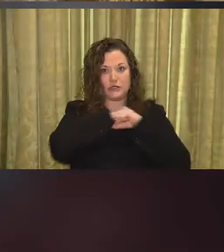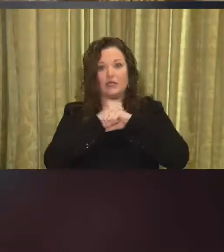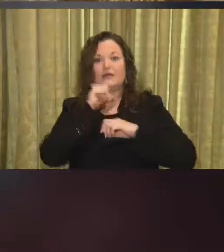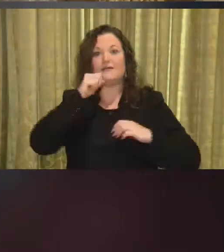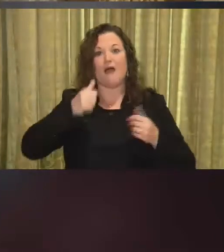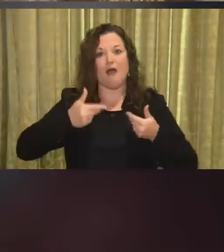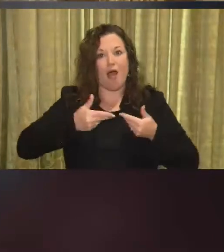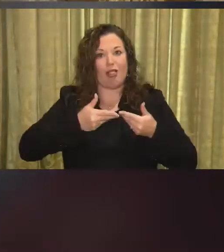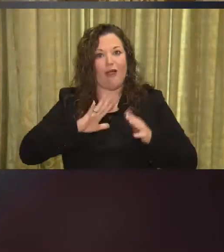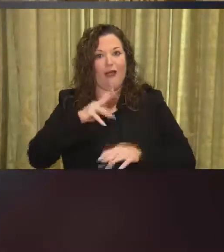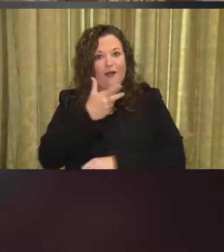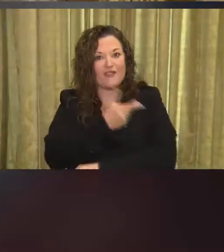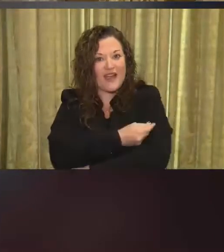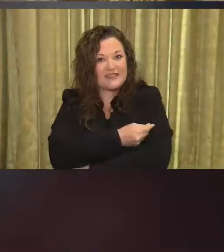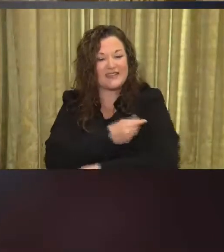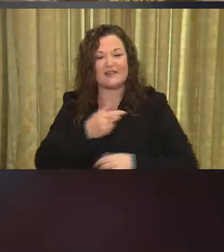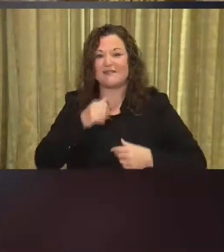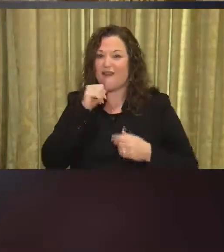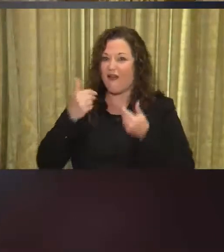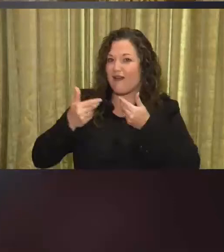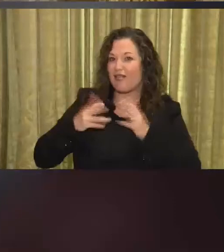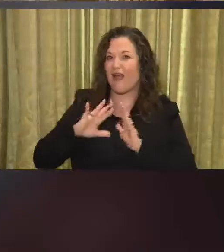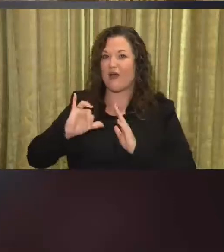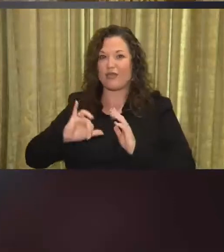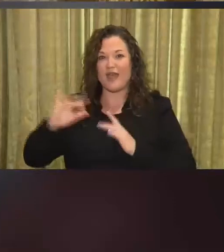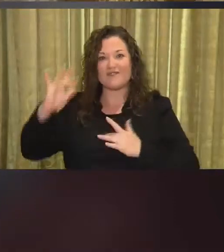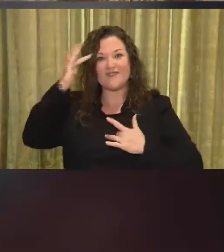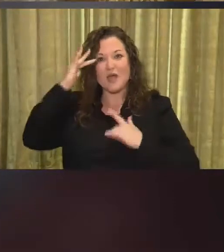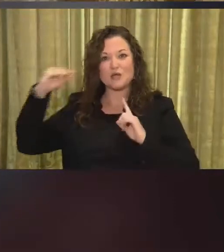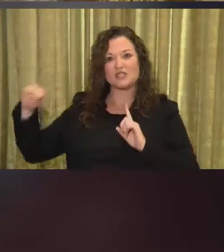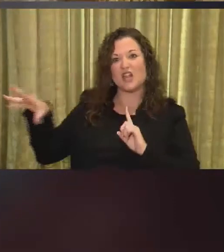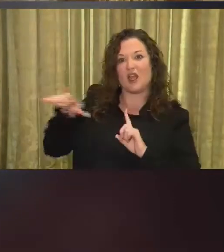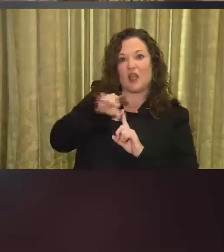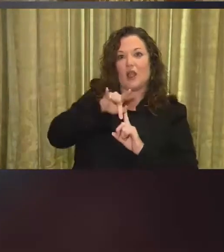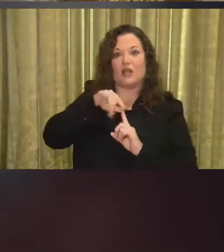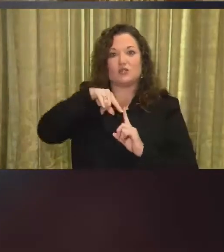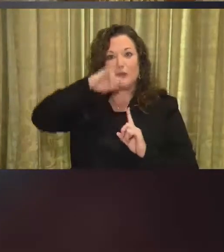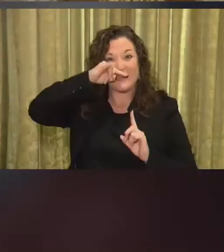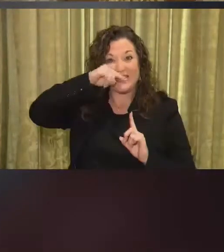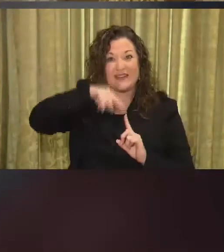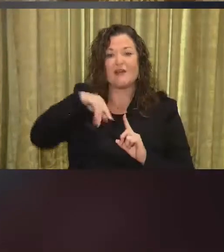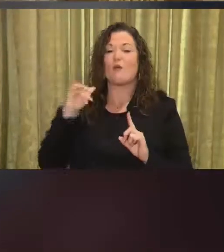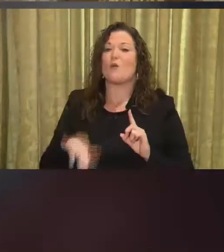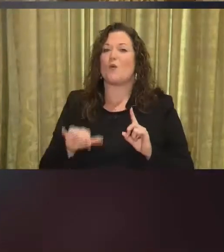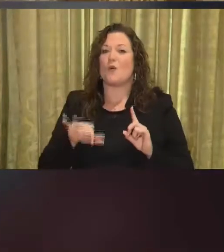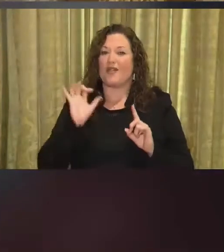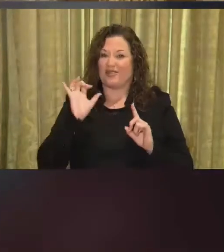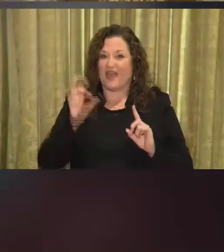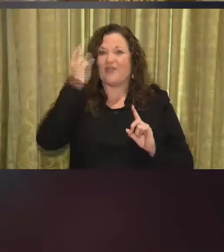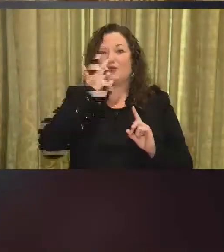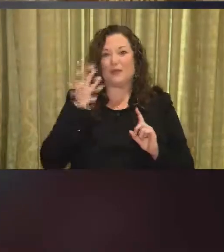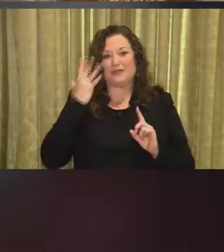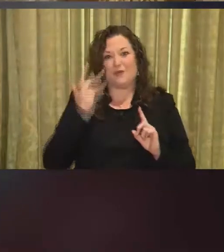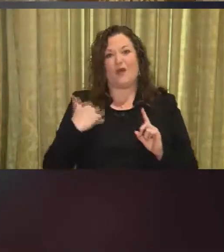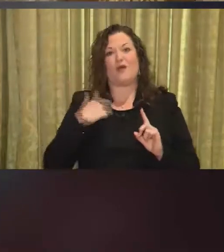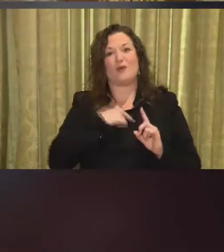allow the virus to to reach them. So again, if yet another reason for which to accept this vaccine and to take them,